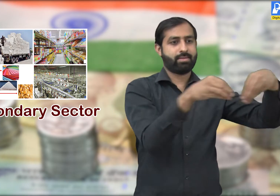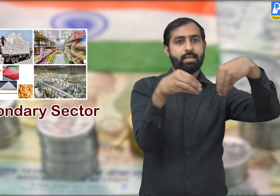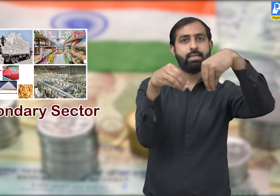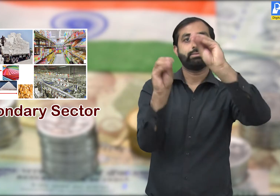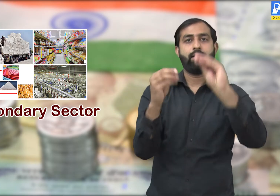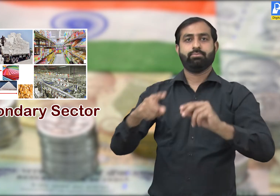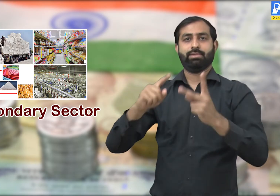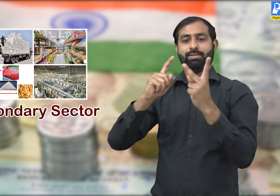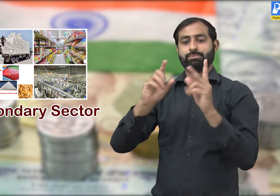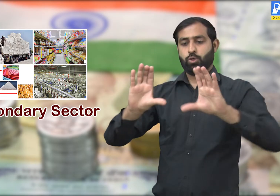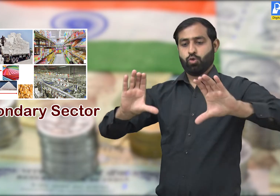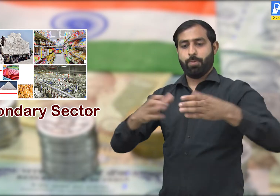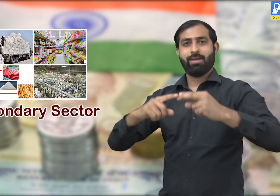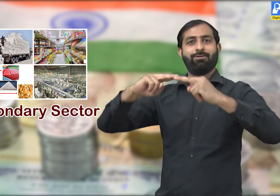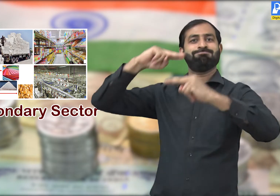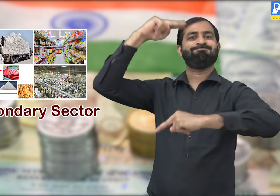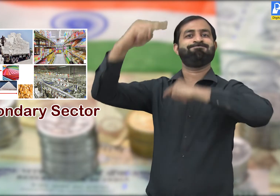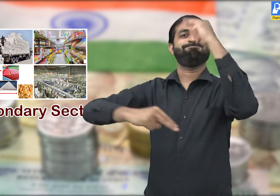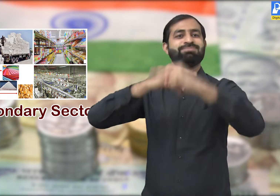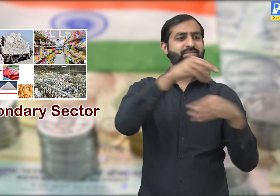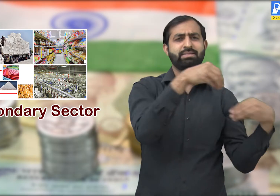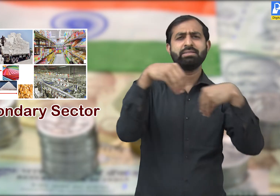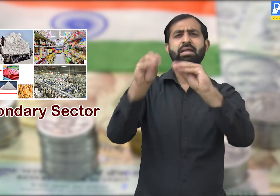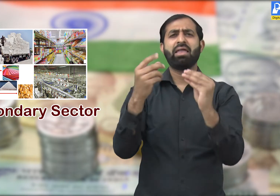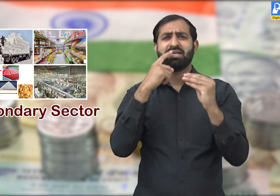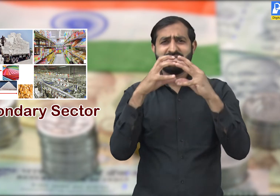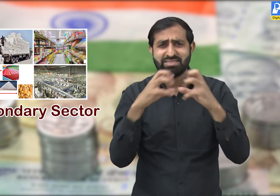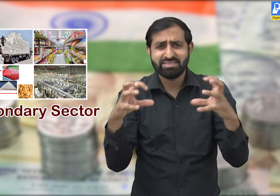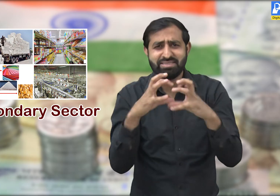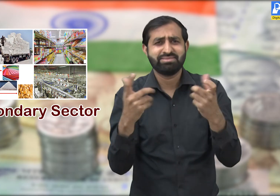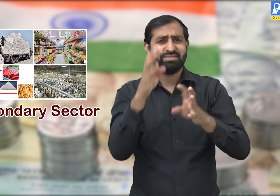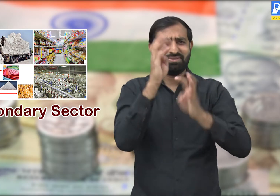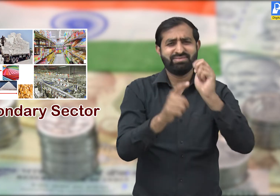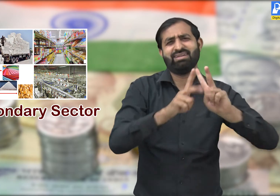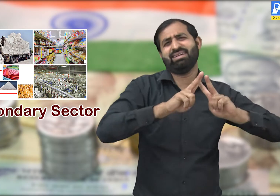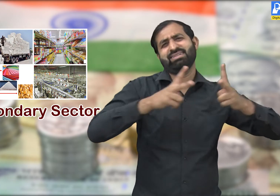for converting to thread is done via trucks. The raw cotton produce is loaded onto